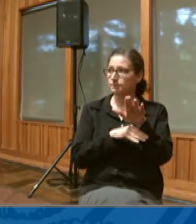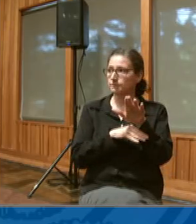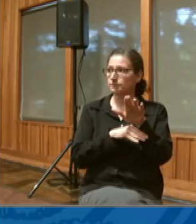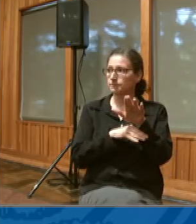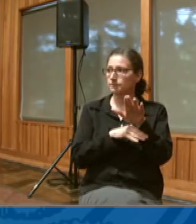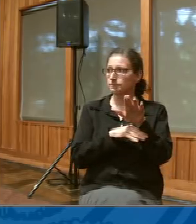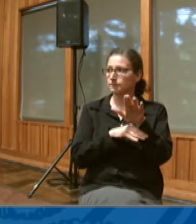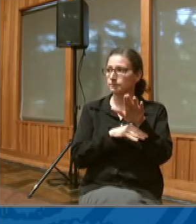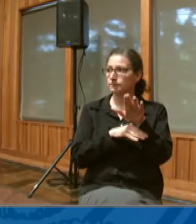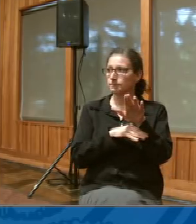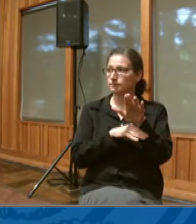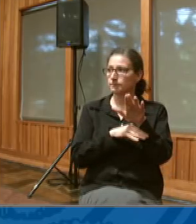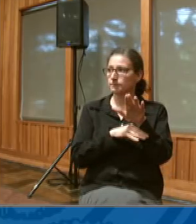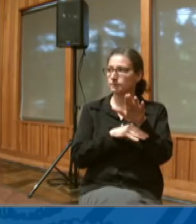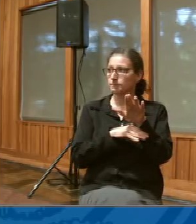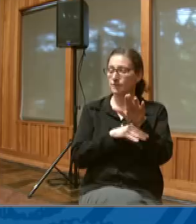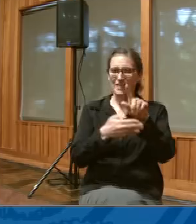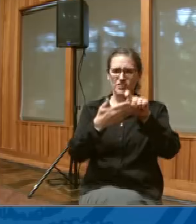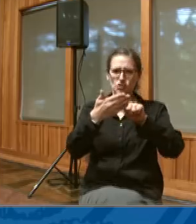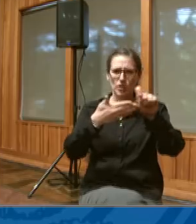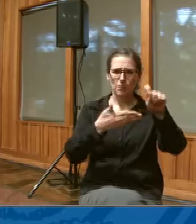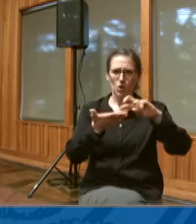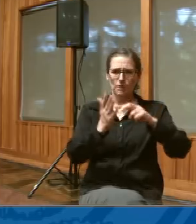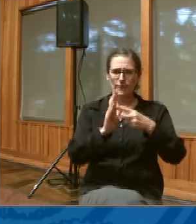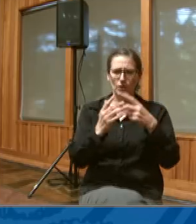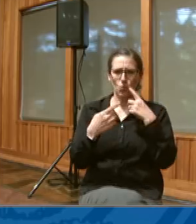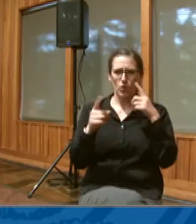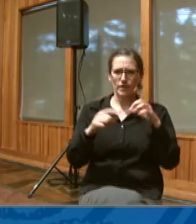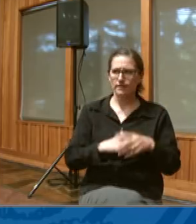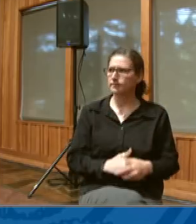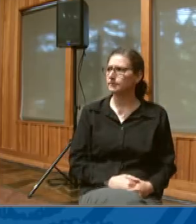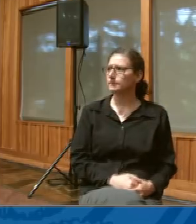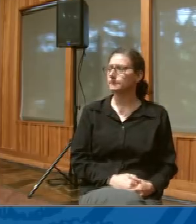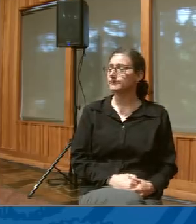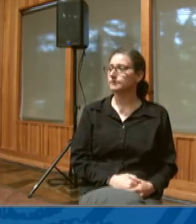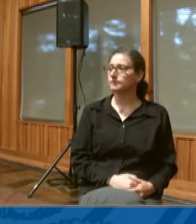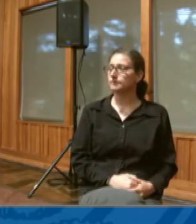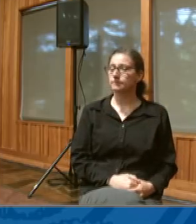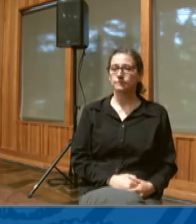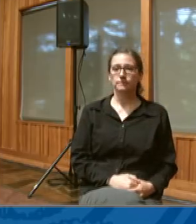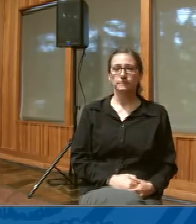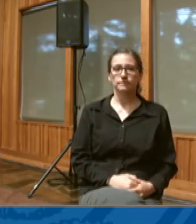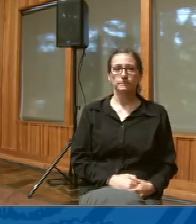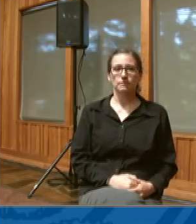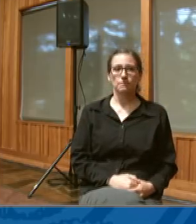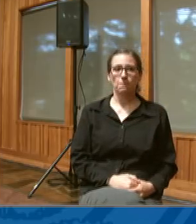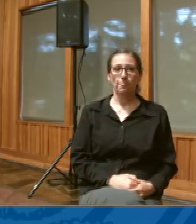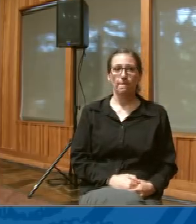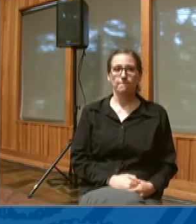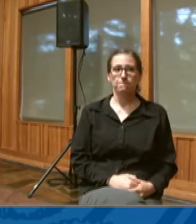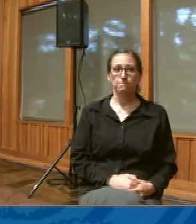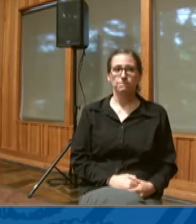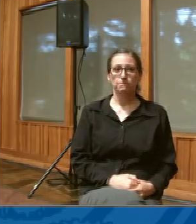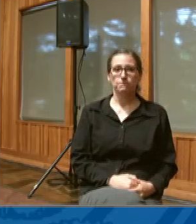YAYYY . DID YOU HIT